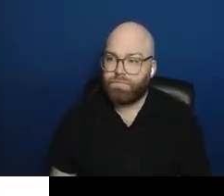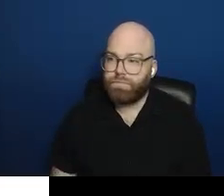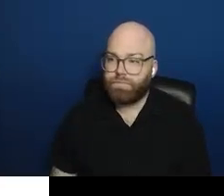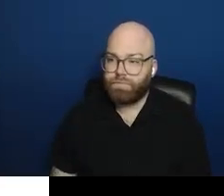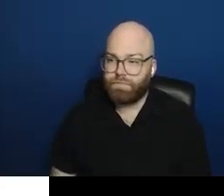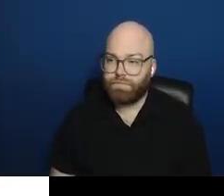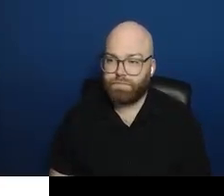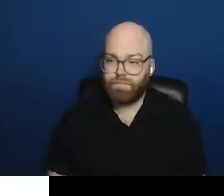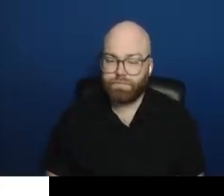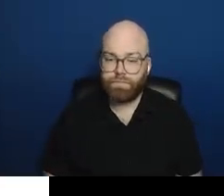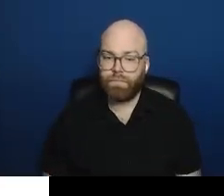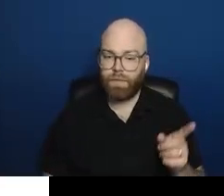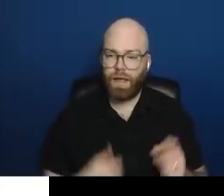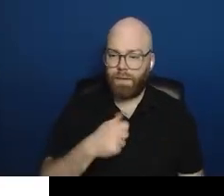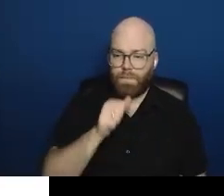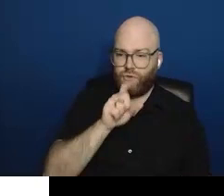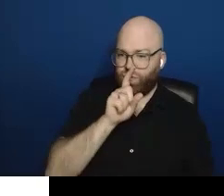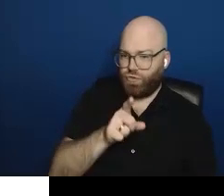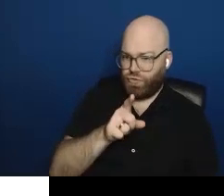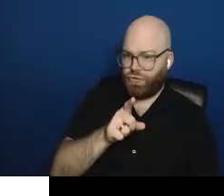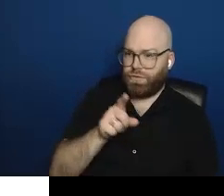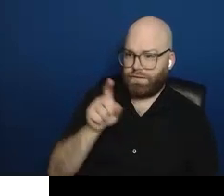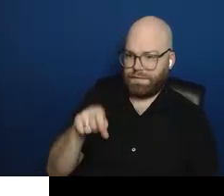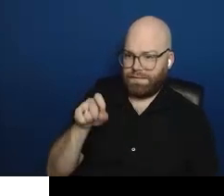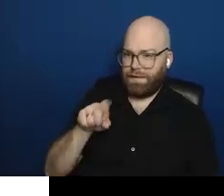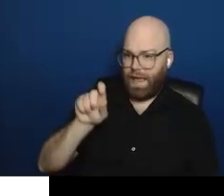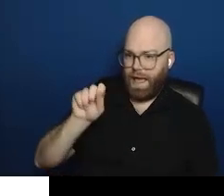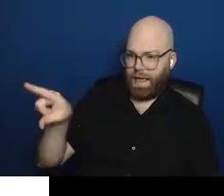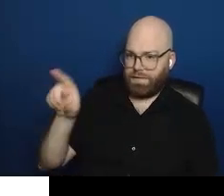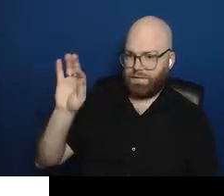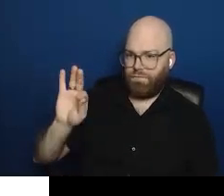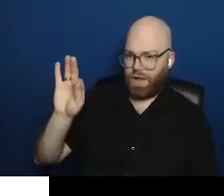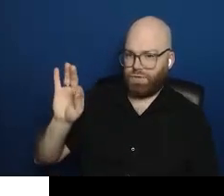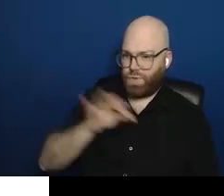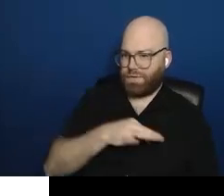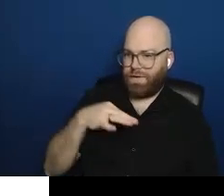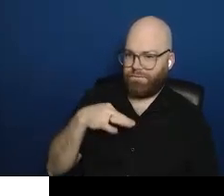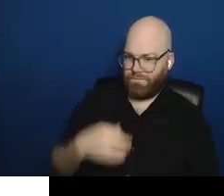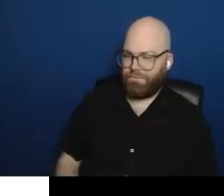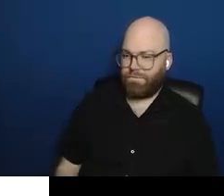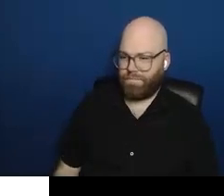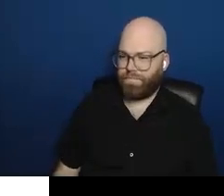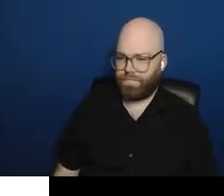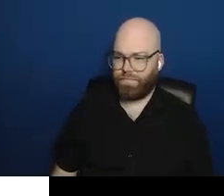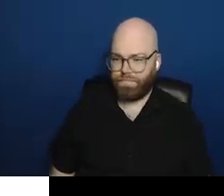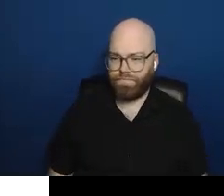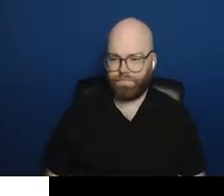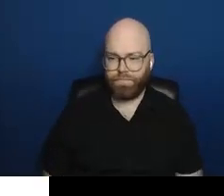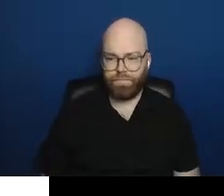I'm not sure this is more directed towards our Fresno City College, staffing? Yes, I think so. Okay.